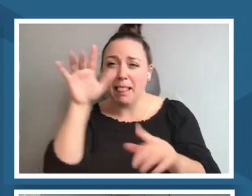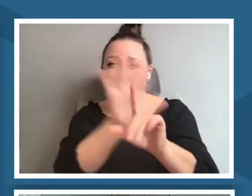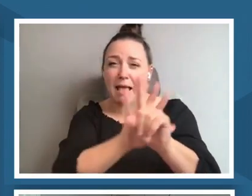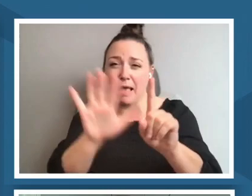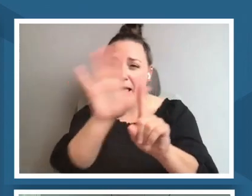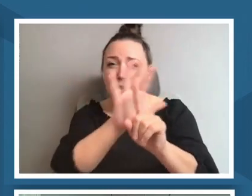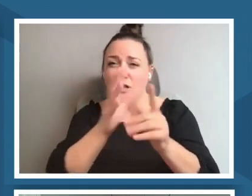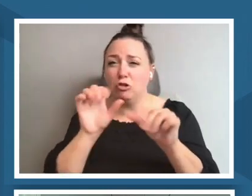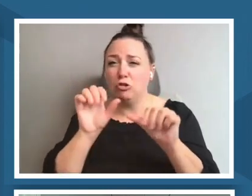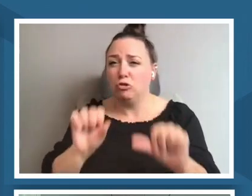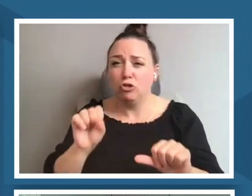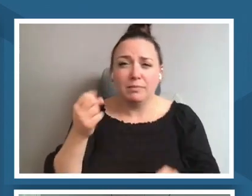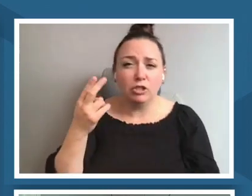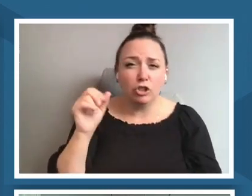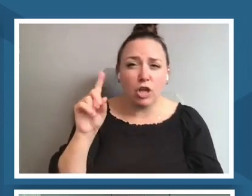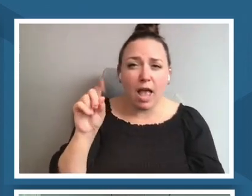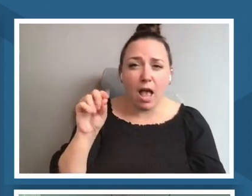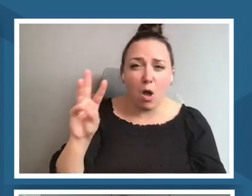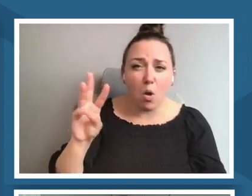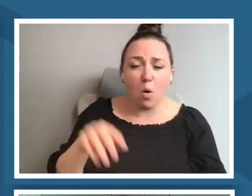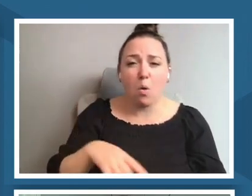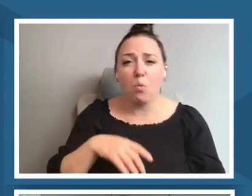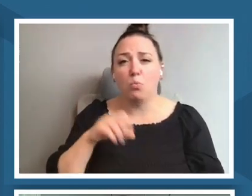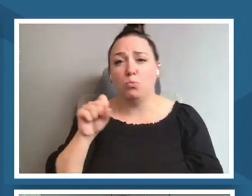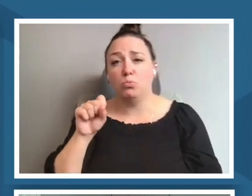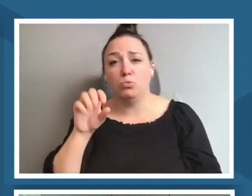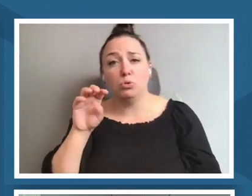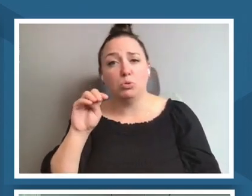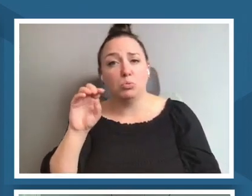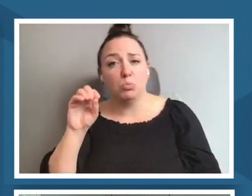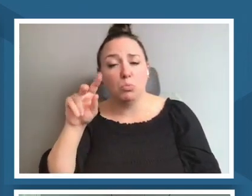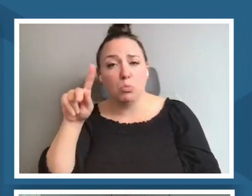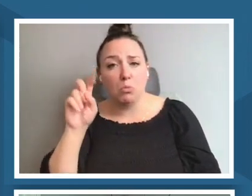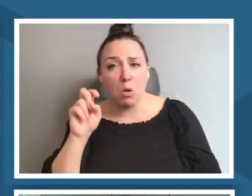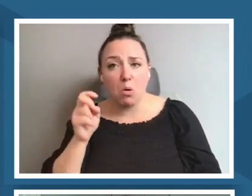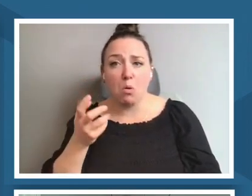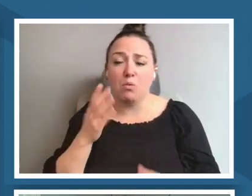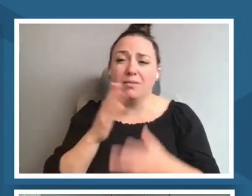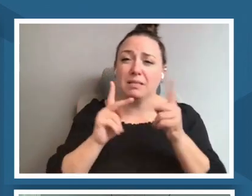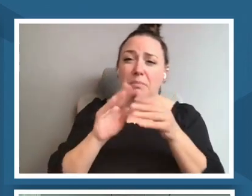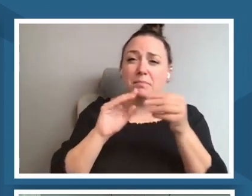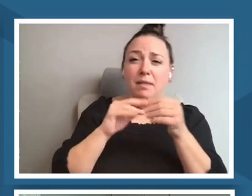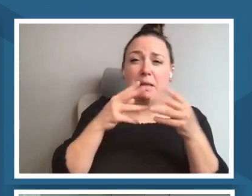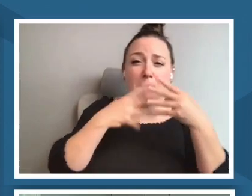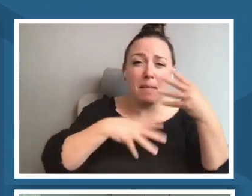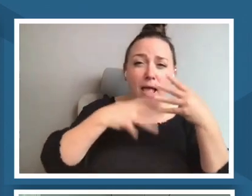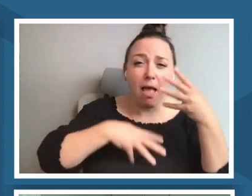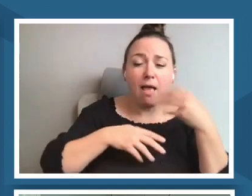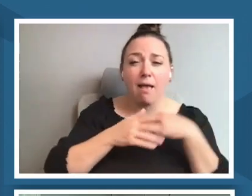um seems to be blood